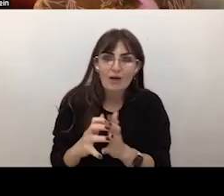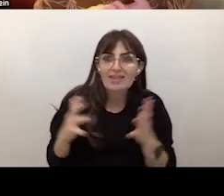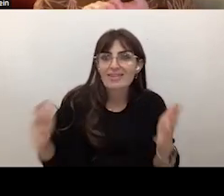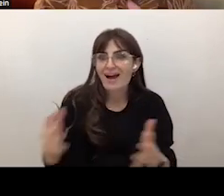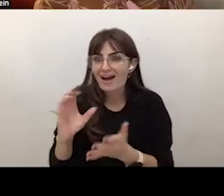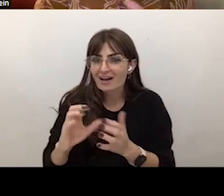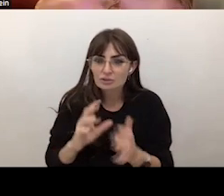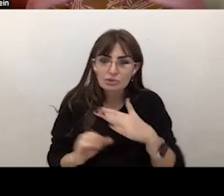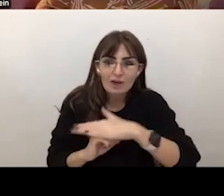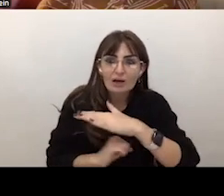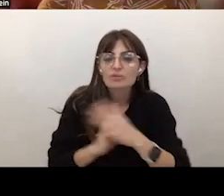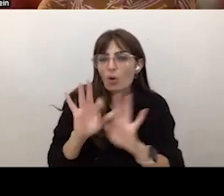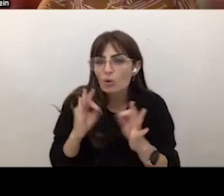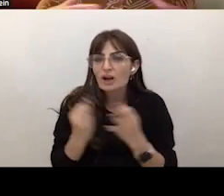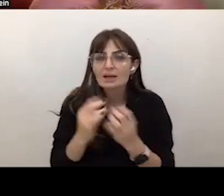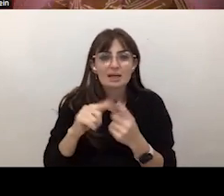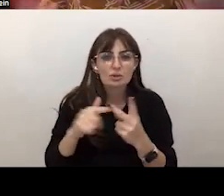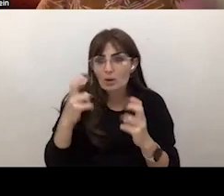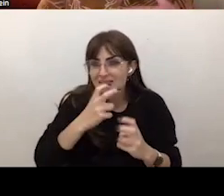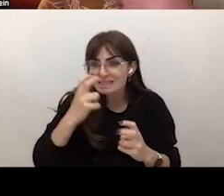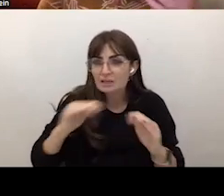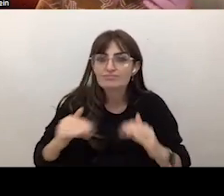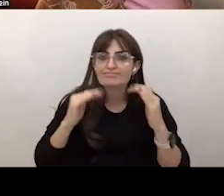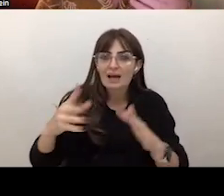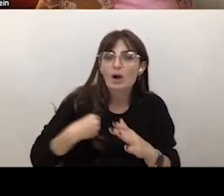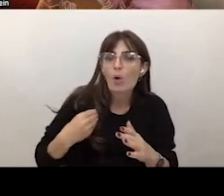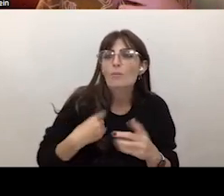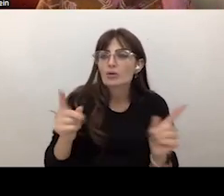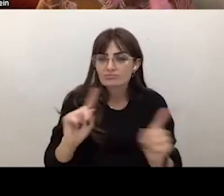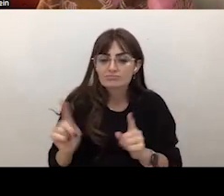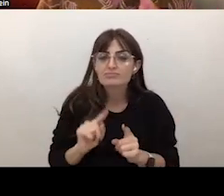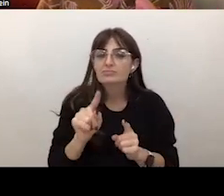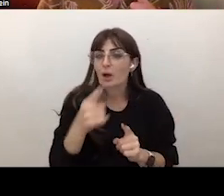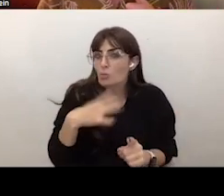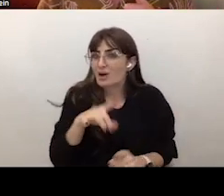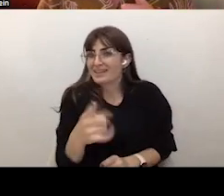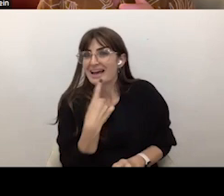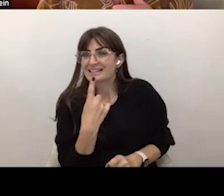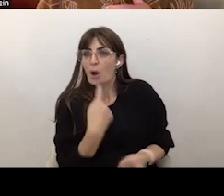individual, someone with a senior position in a corporate, and you want that information.